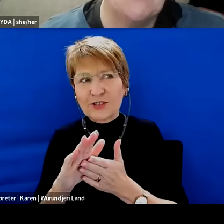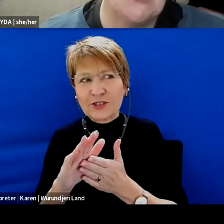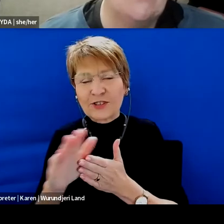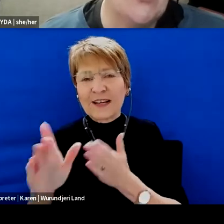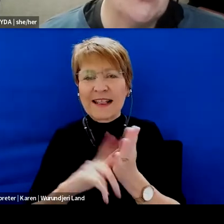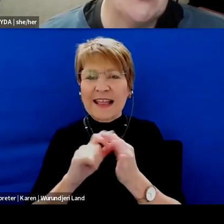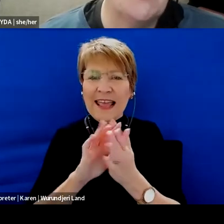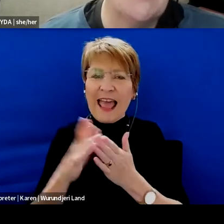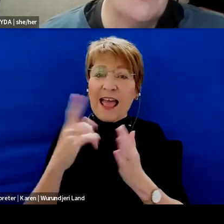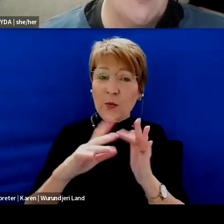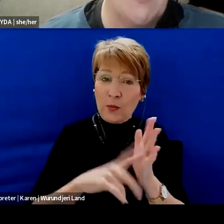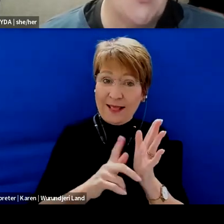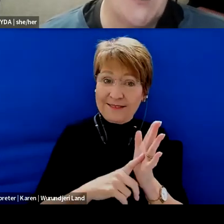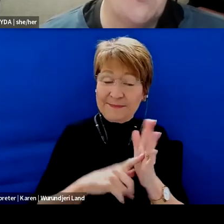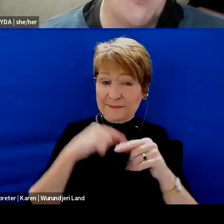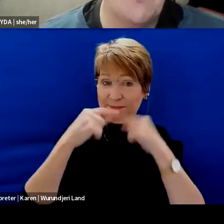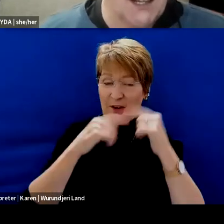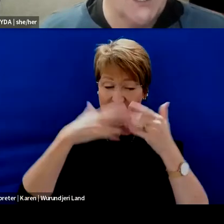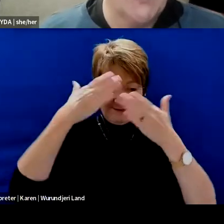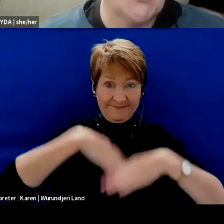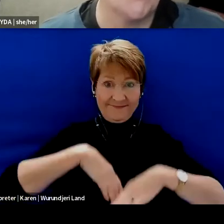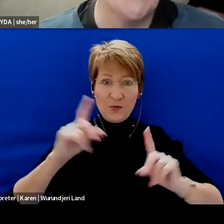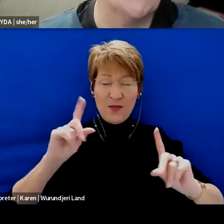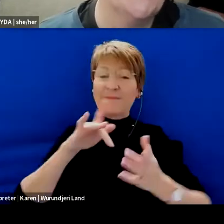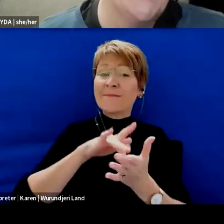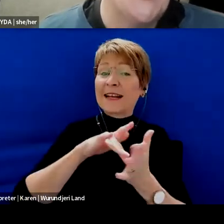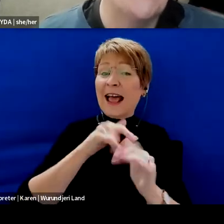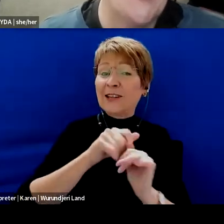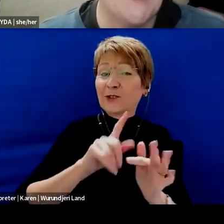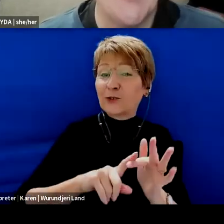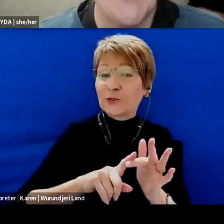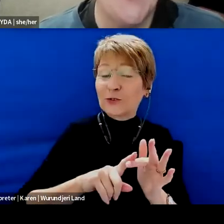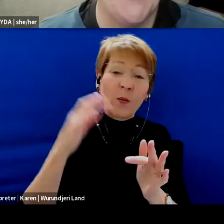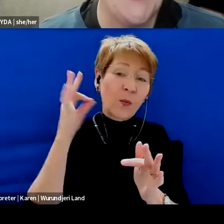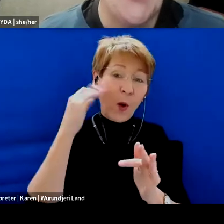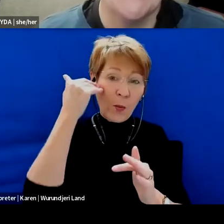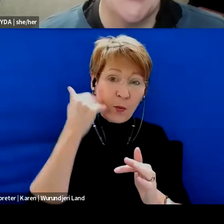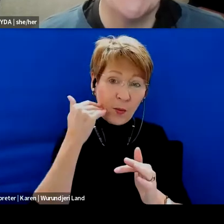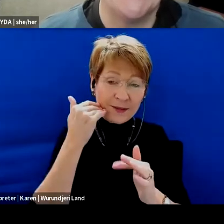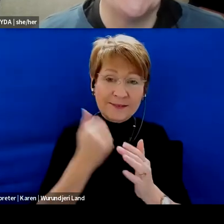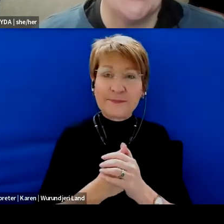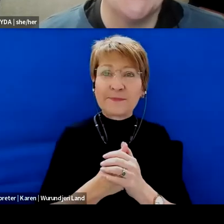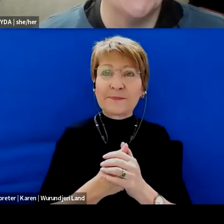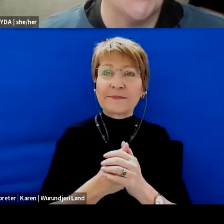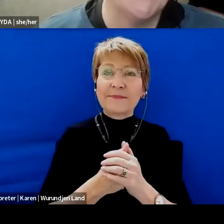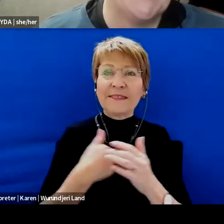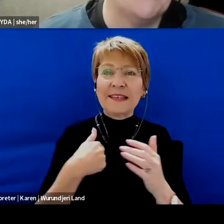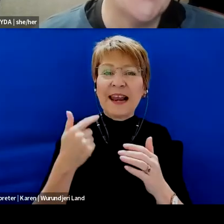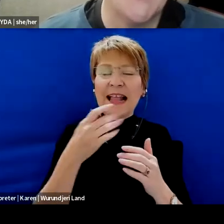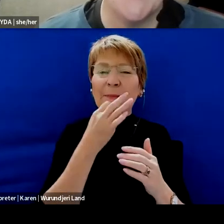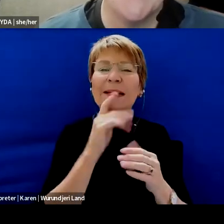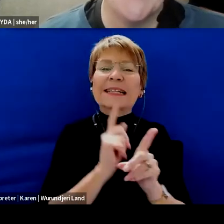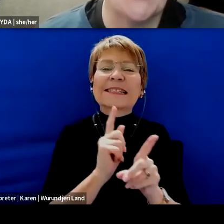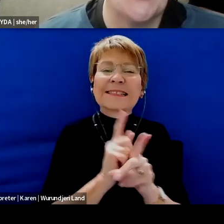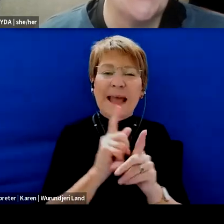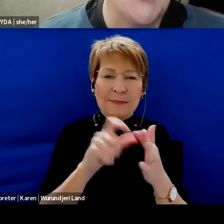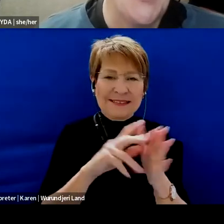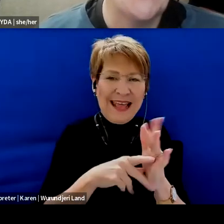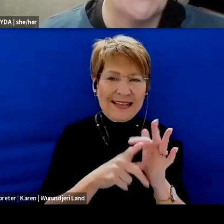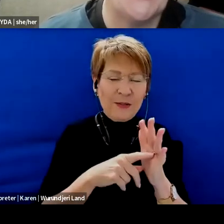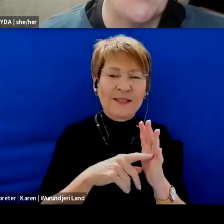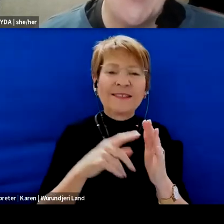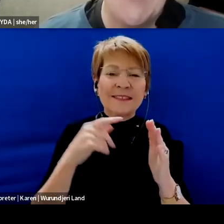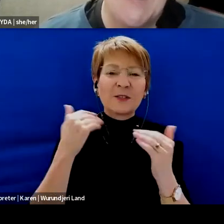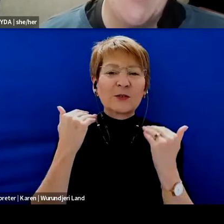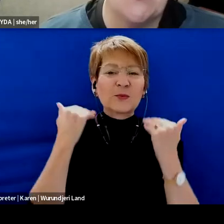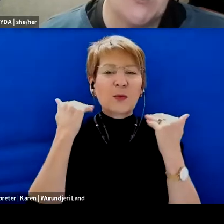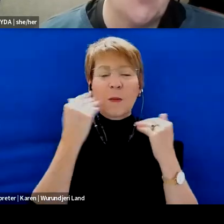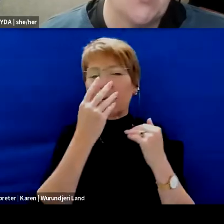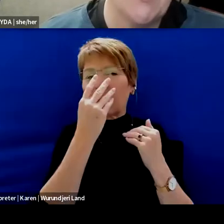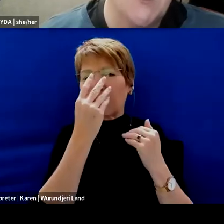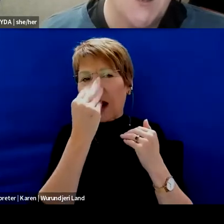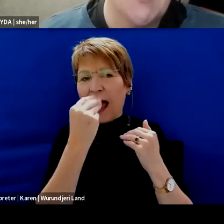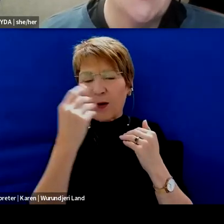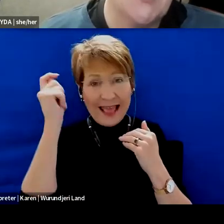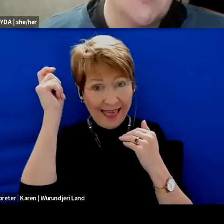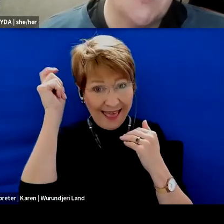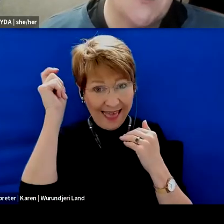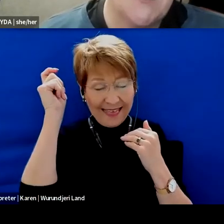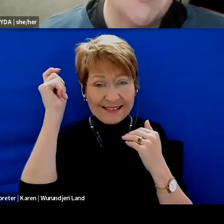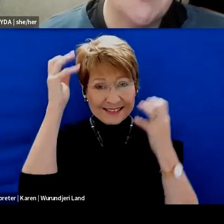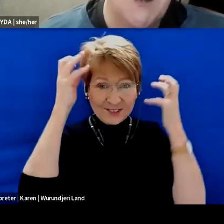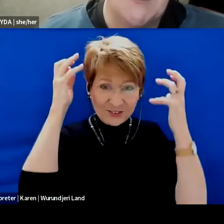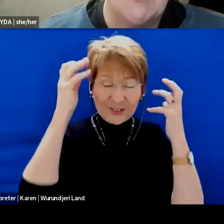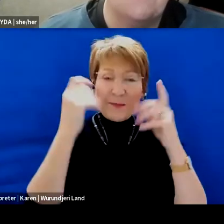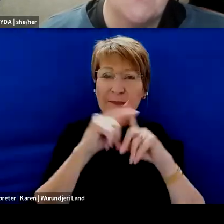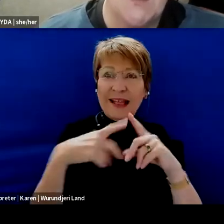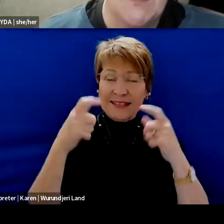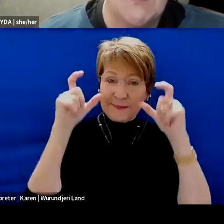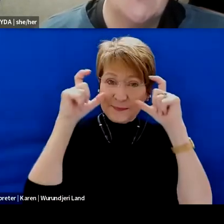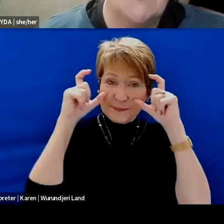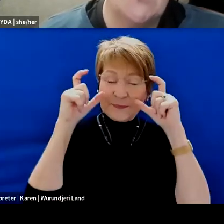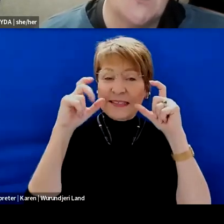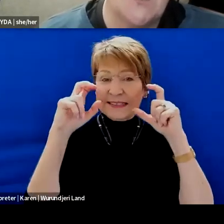And so visual description of me. I am a middle aged white woman with slightly like Daniel unkempt short, short brown hair this morning and I'm wearing glasses.